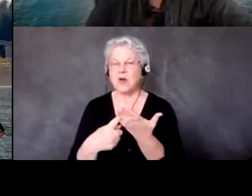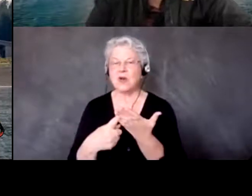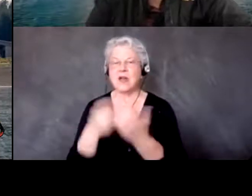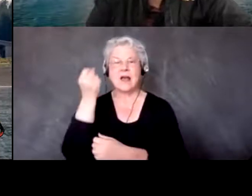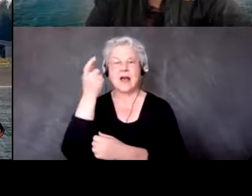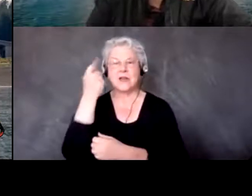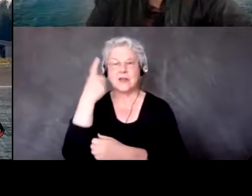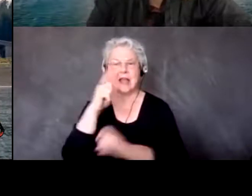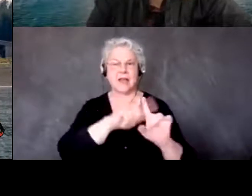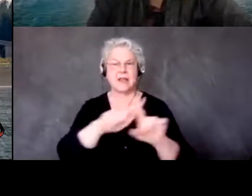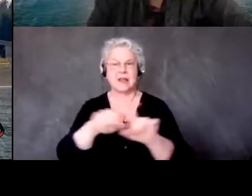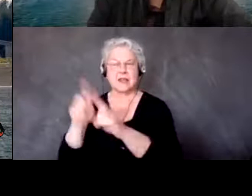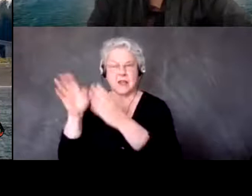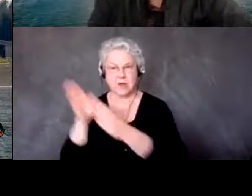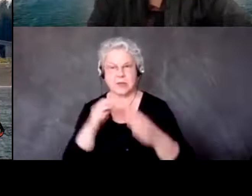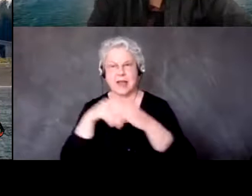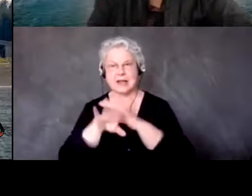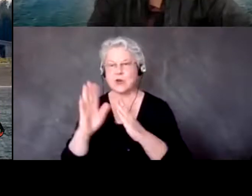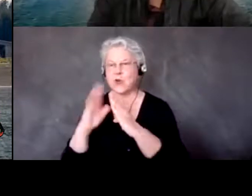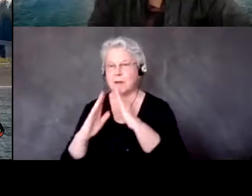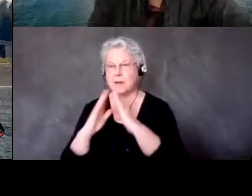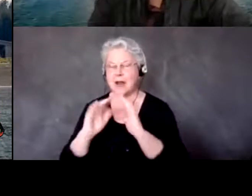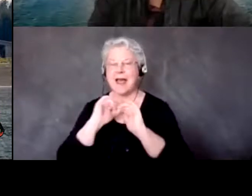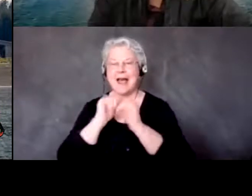the many different plans in your community - how they all connect and overlap together,